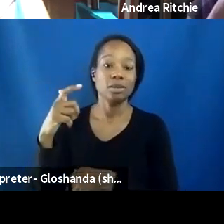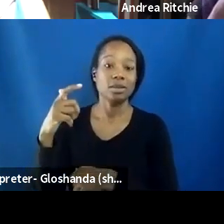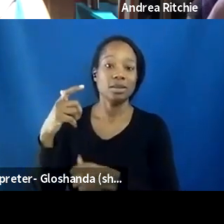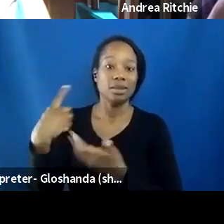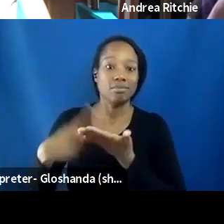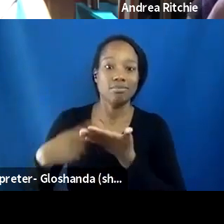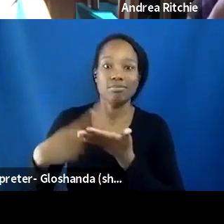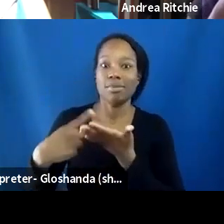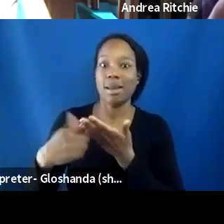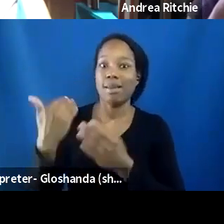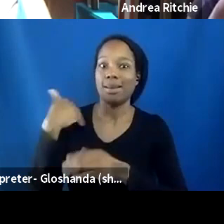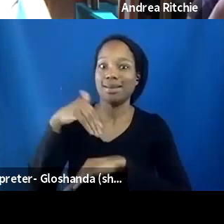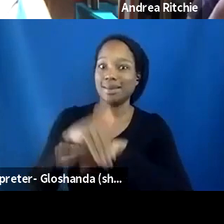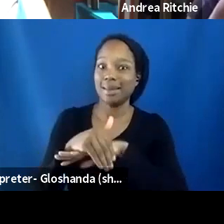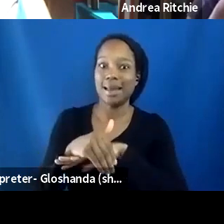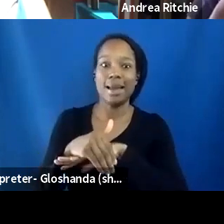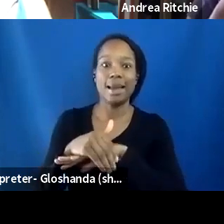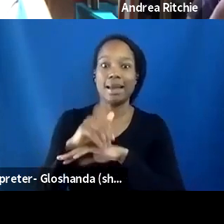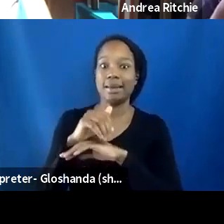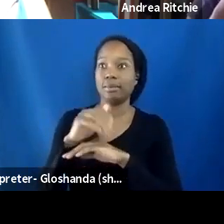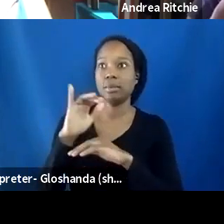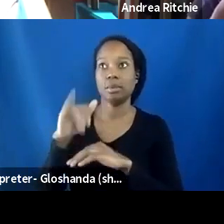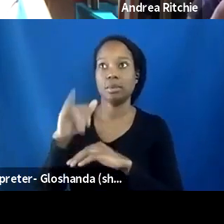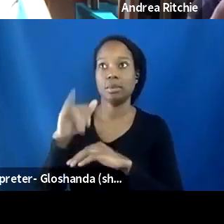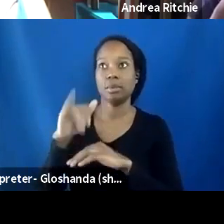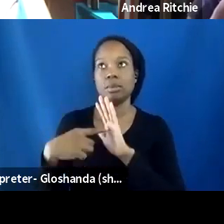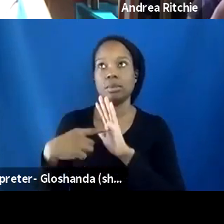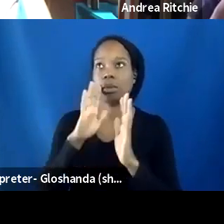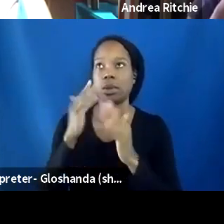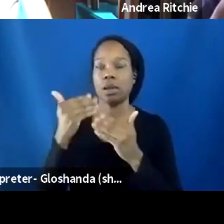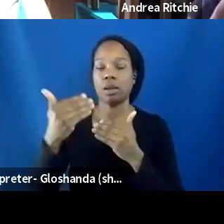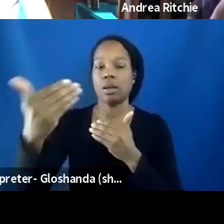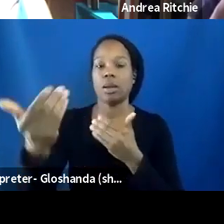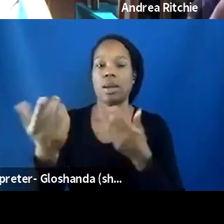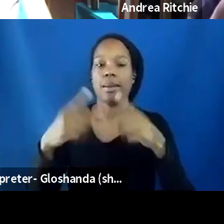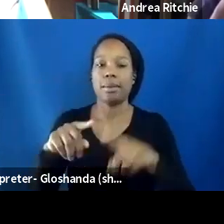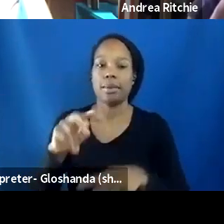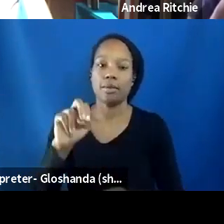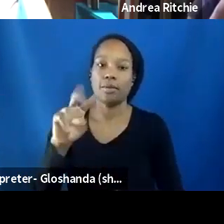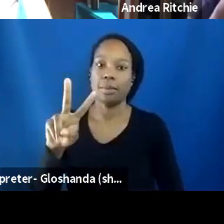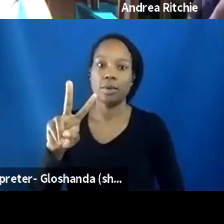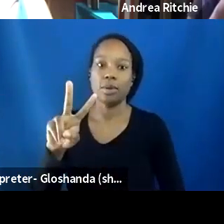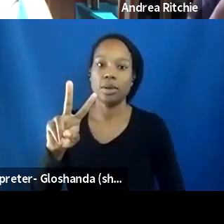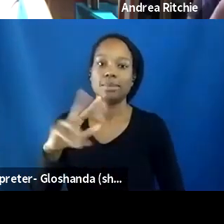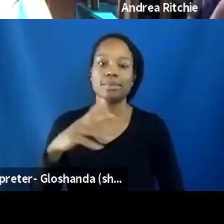what is coming in November, make a plan. Make a plan.